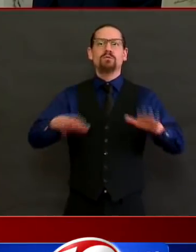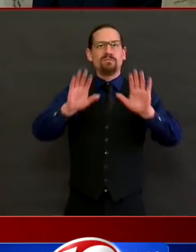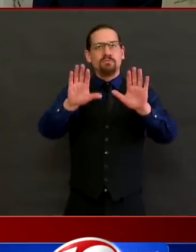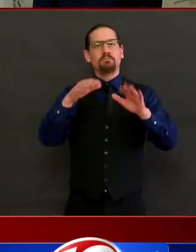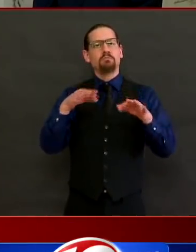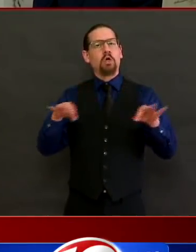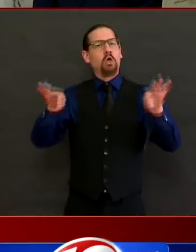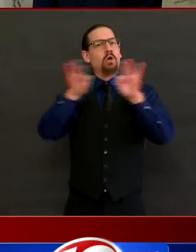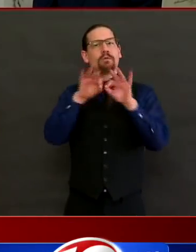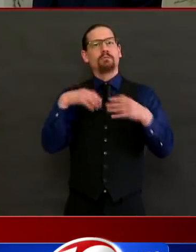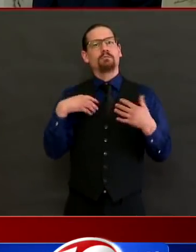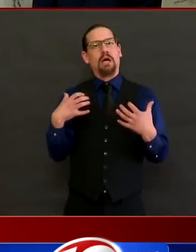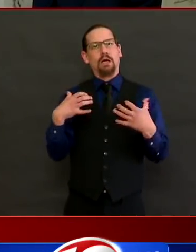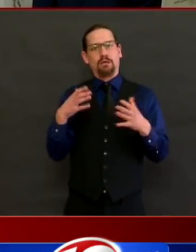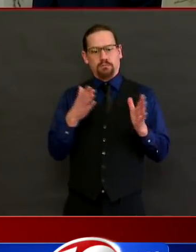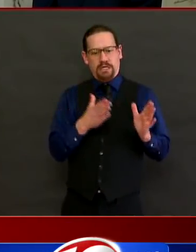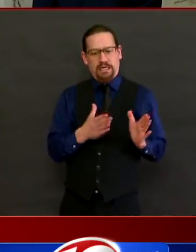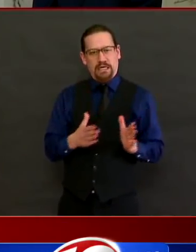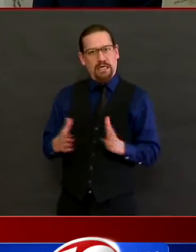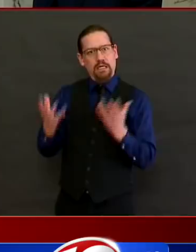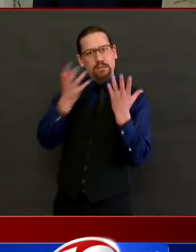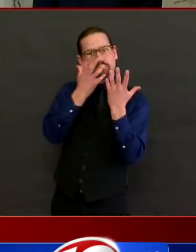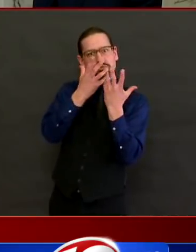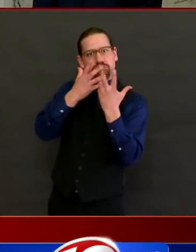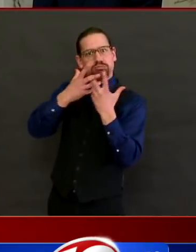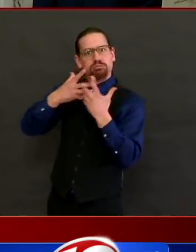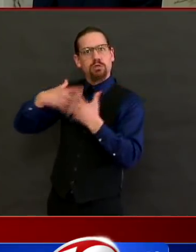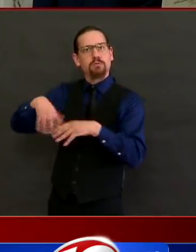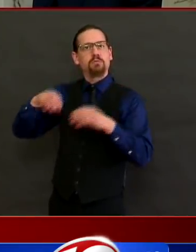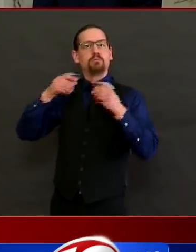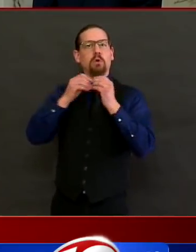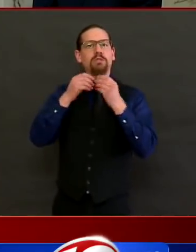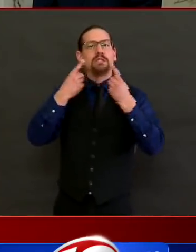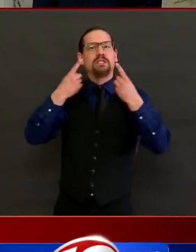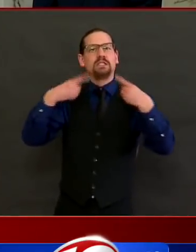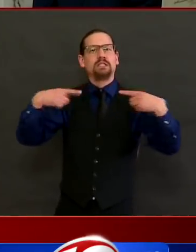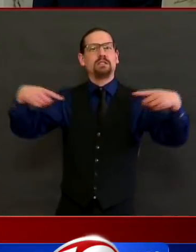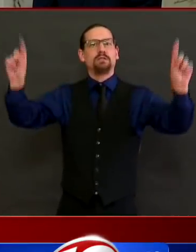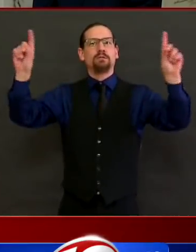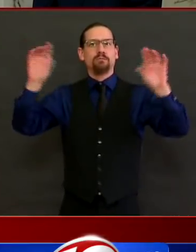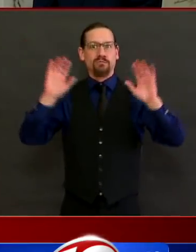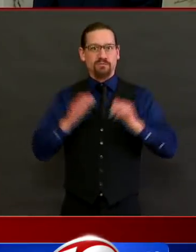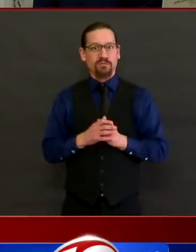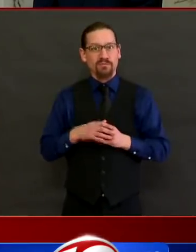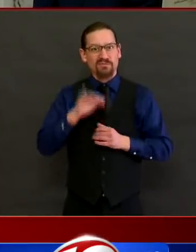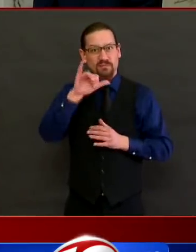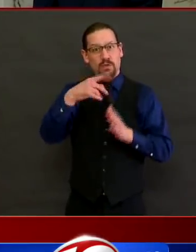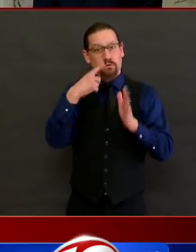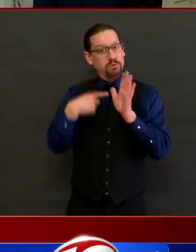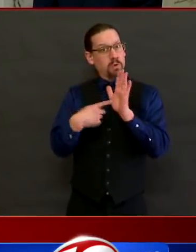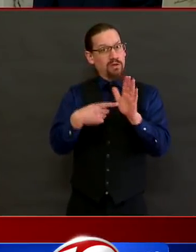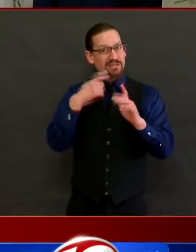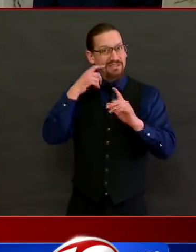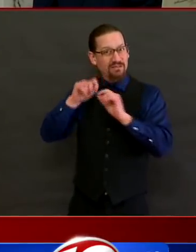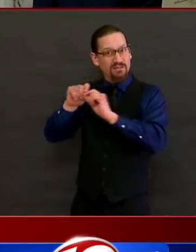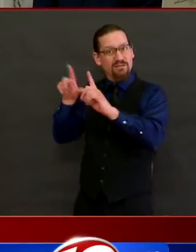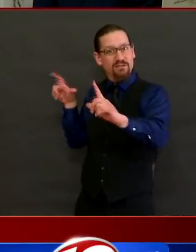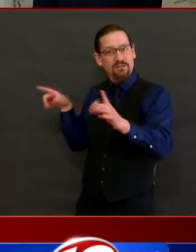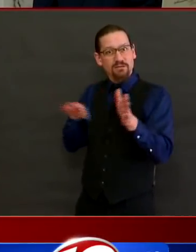I WANT TO GET IT RIGHT. I WANT TO DO THE BEST JOB I CAN TO GET IT RIGHT. THIS MODEL